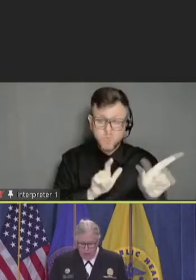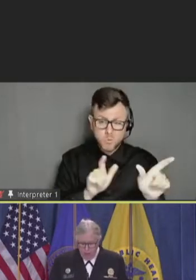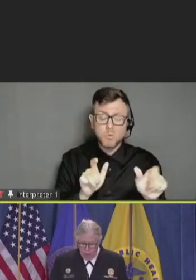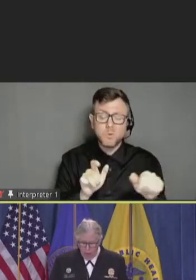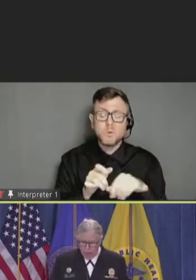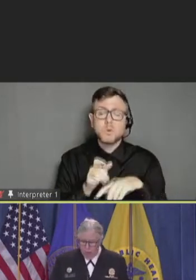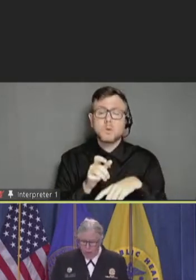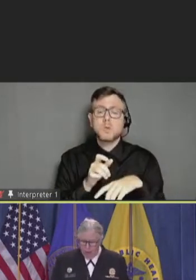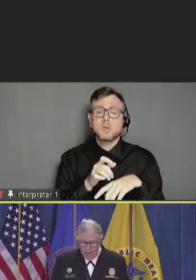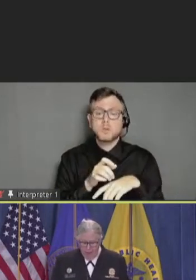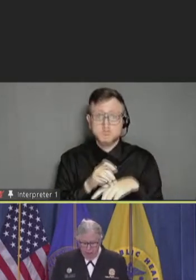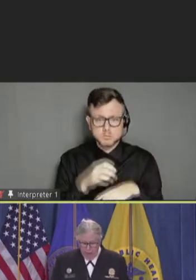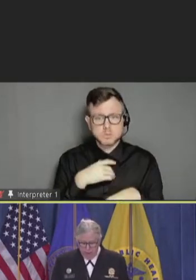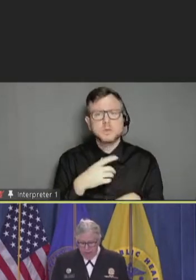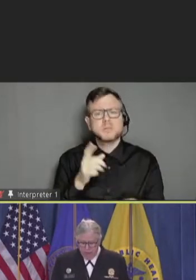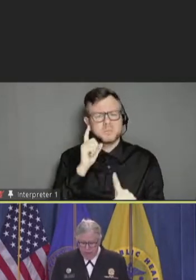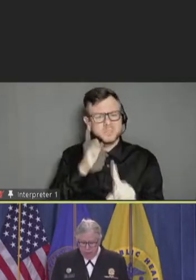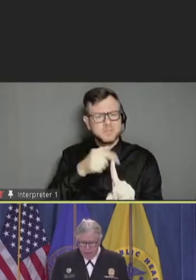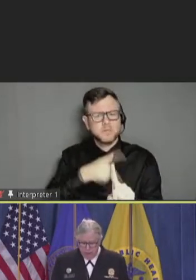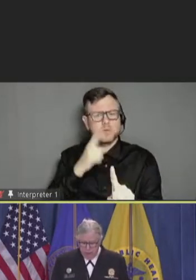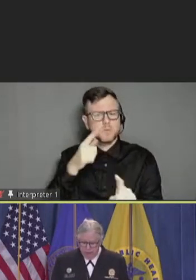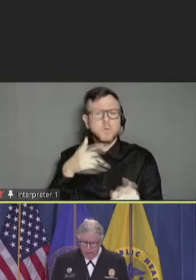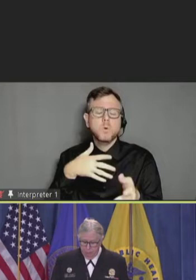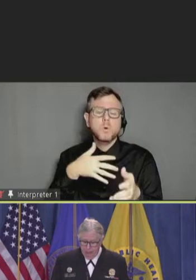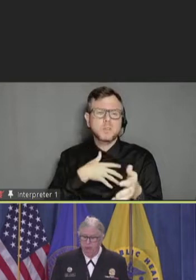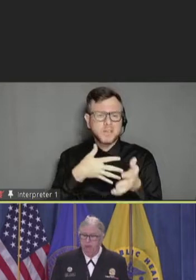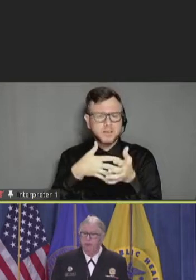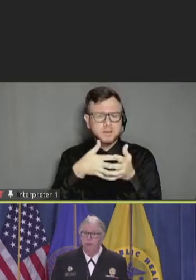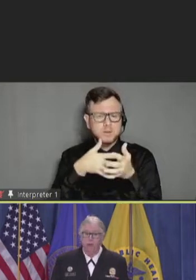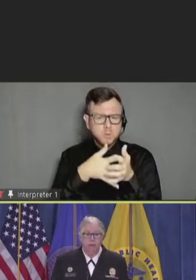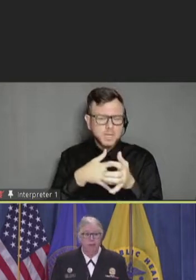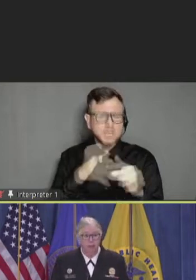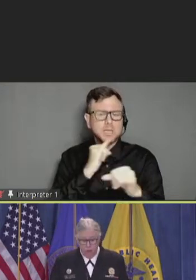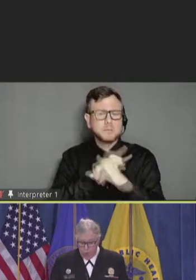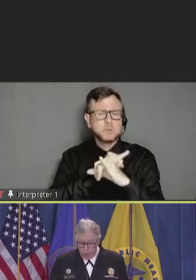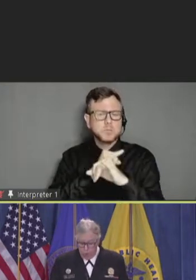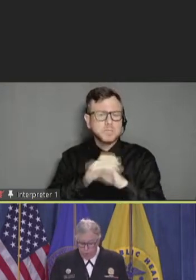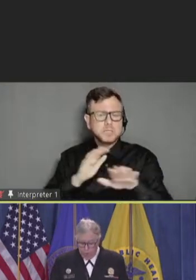those who are at higher risk of developing serious complications including young children,